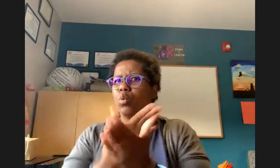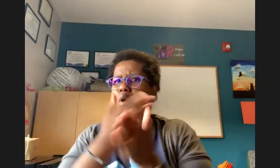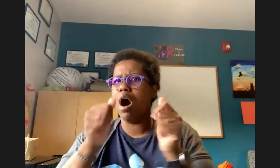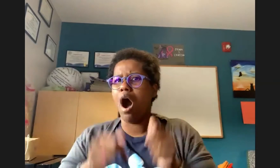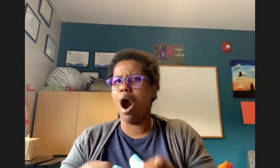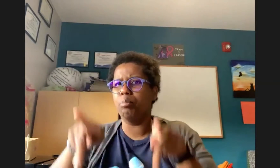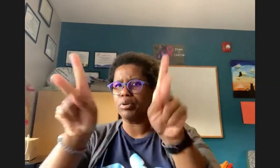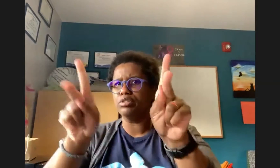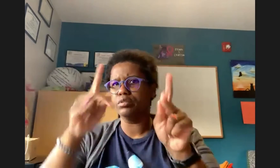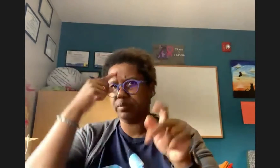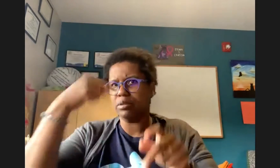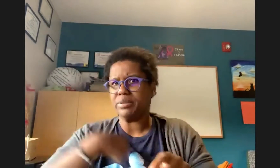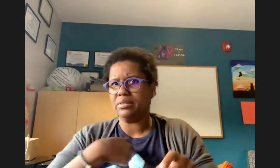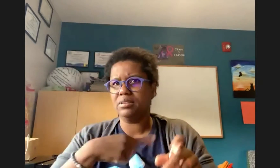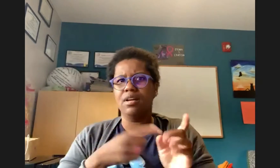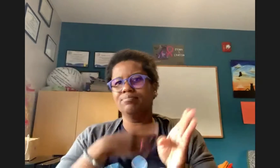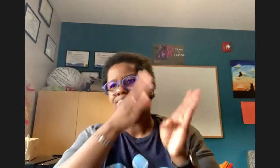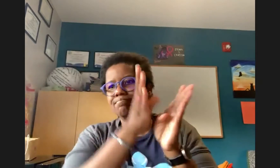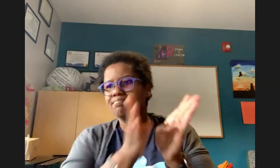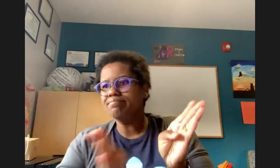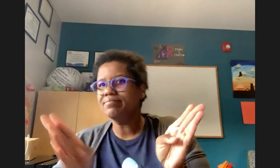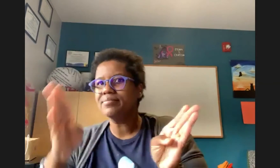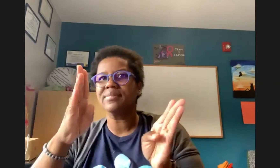And I thought to myself, this is a new opportunity.